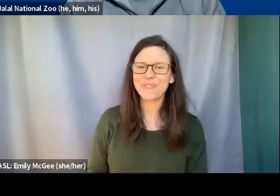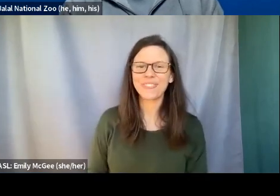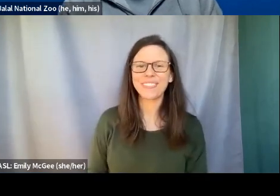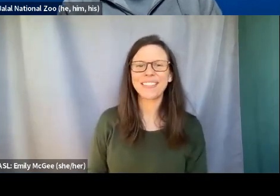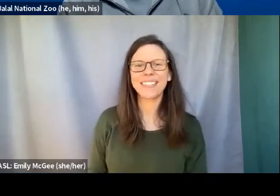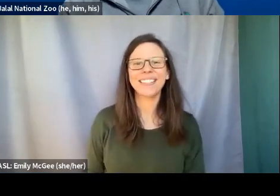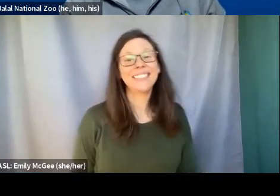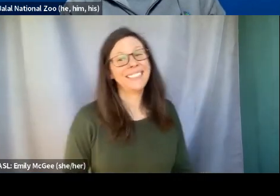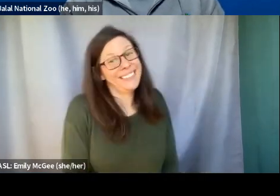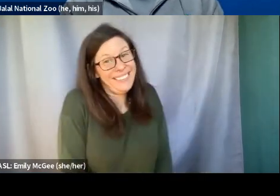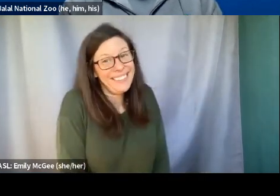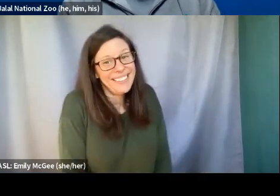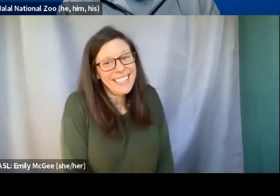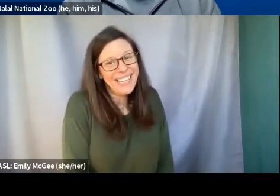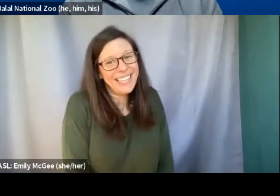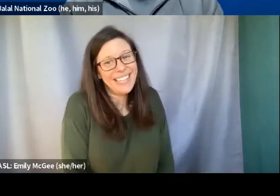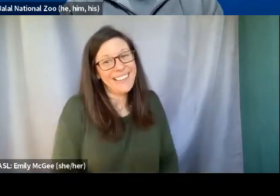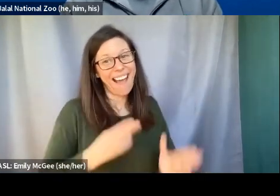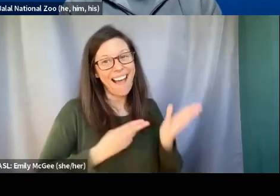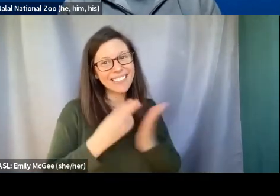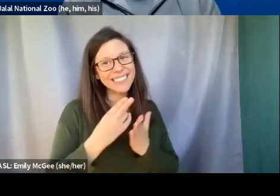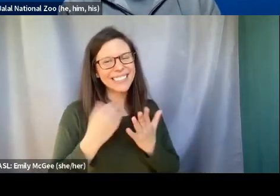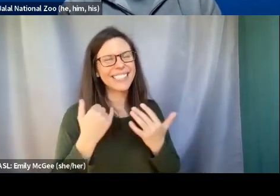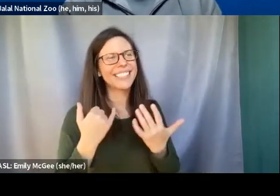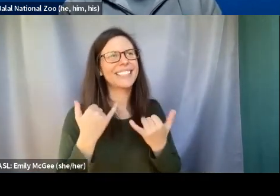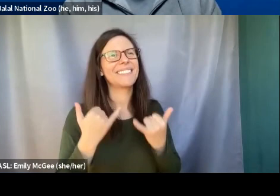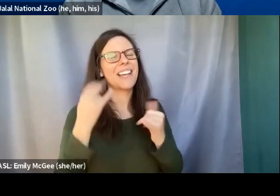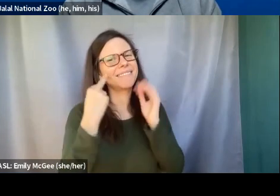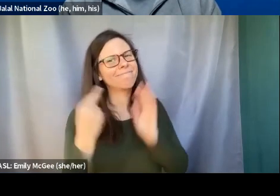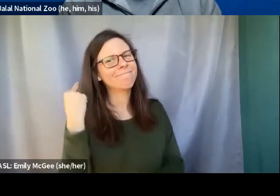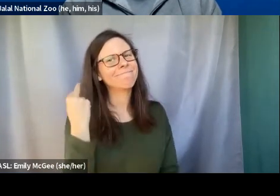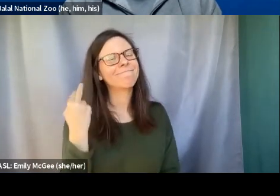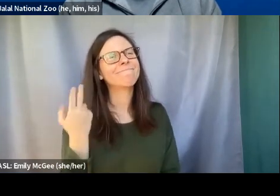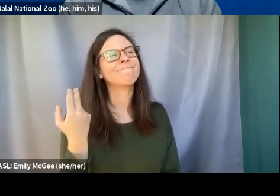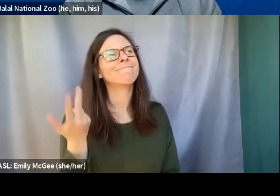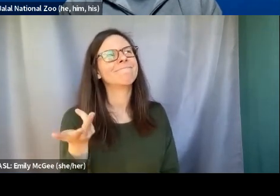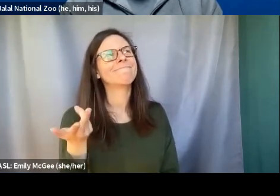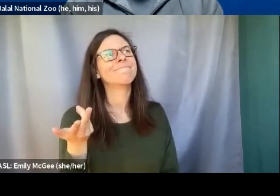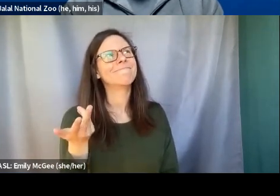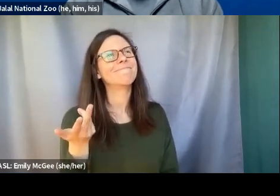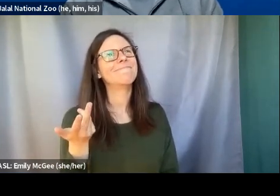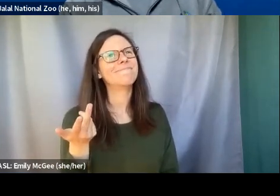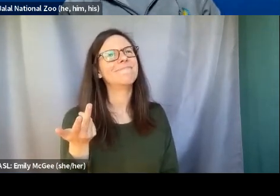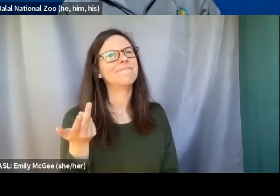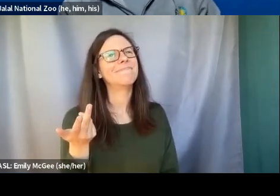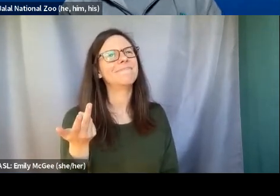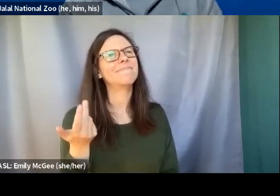Jalal: Honestly knowing what I know now, the, I would say figure out what your passion is.